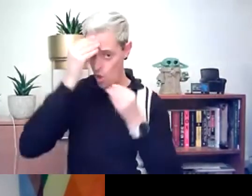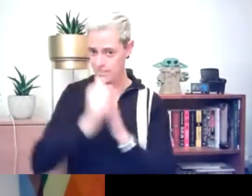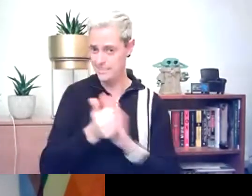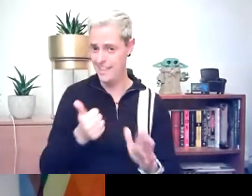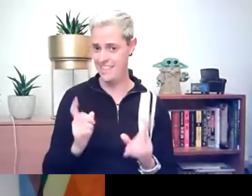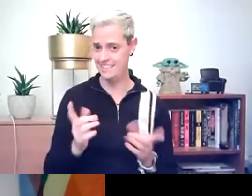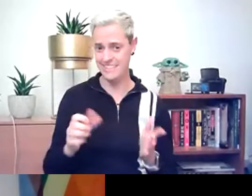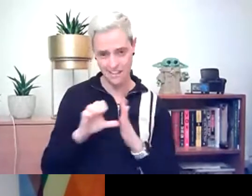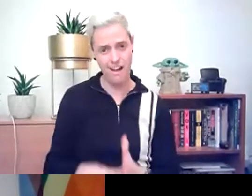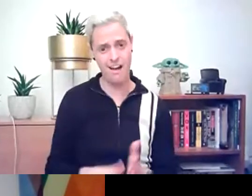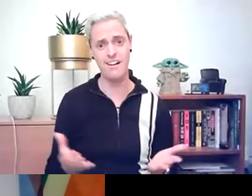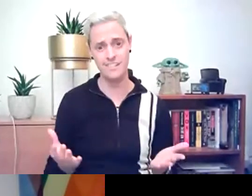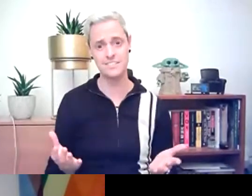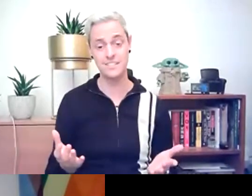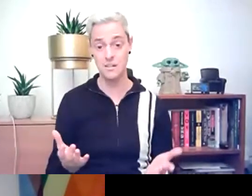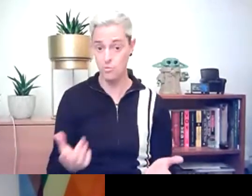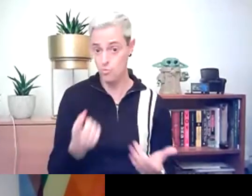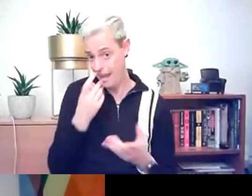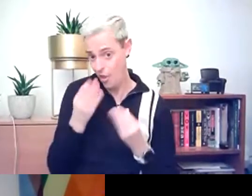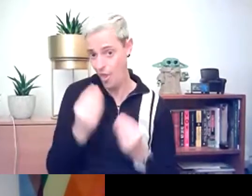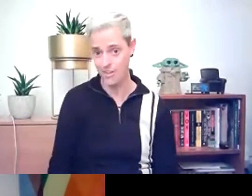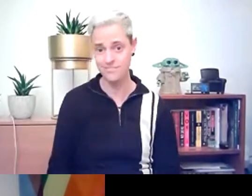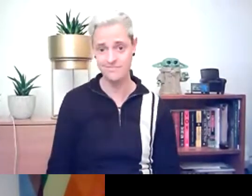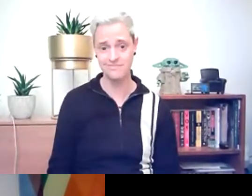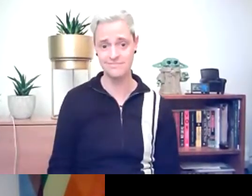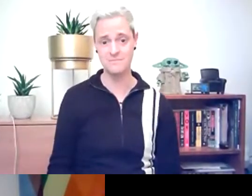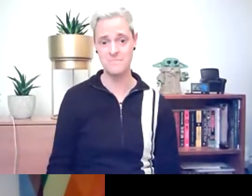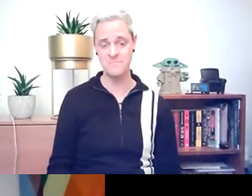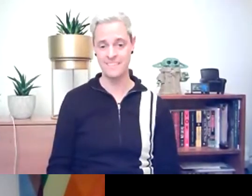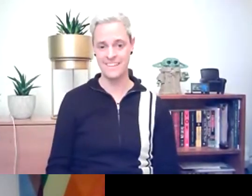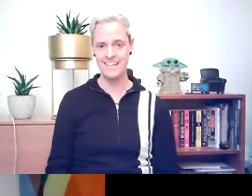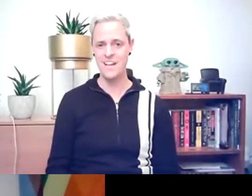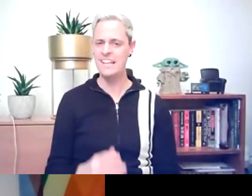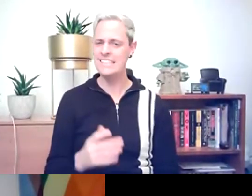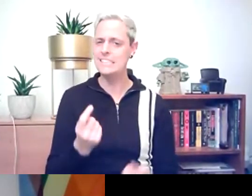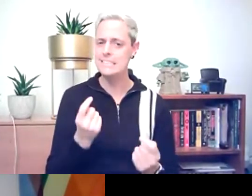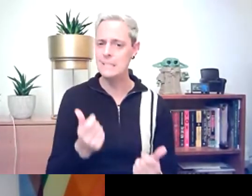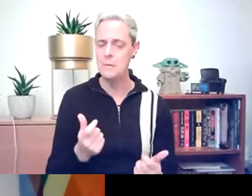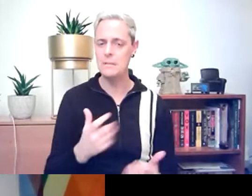hard but you can adjust to being able to tolerate a certain amount of discomfort to have those